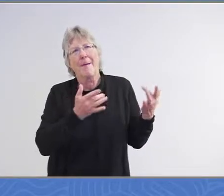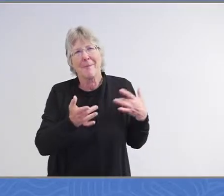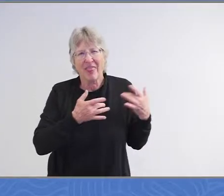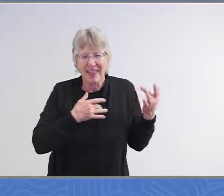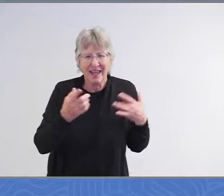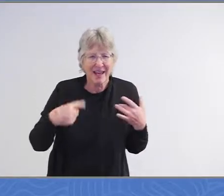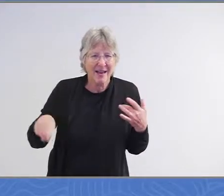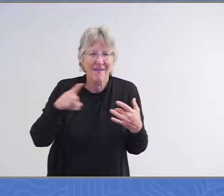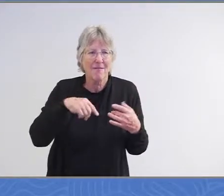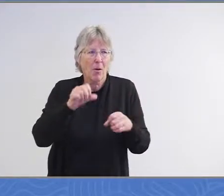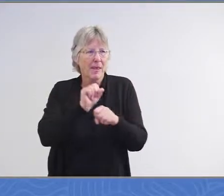during the pandemic.